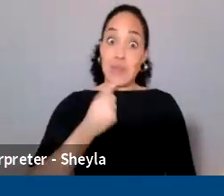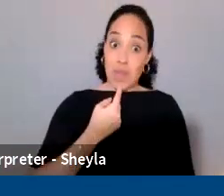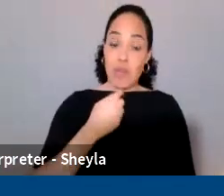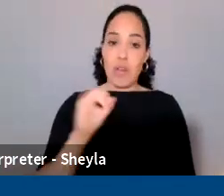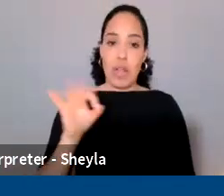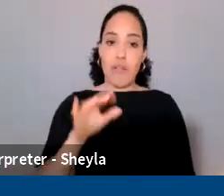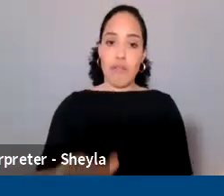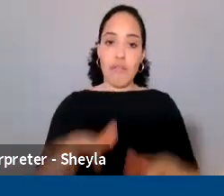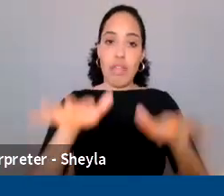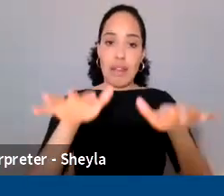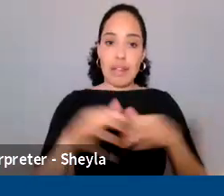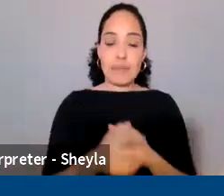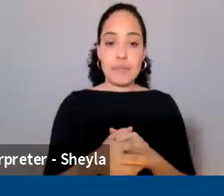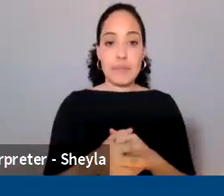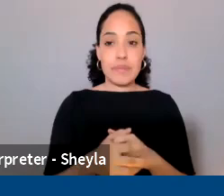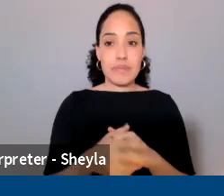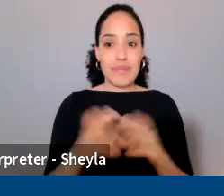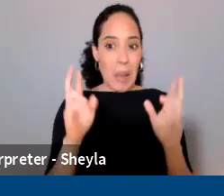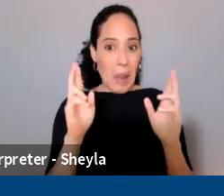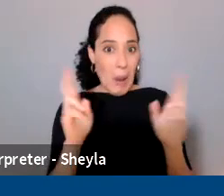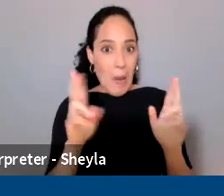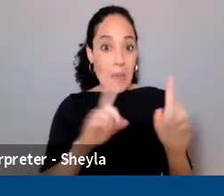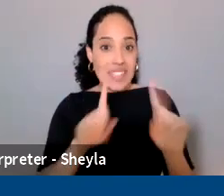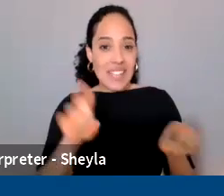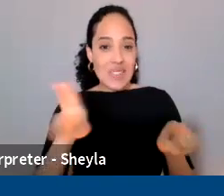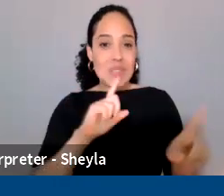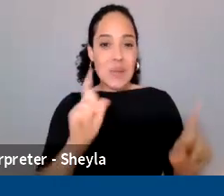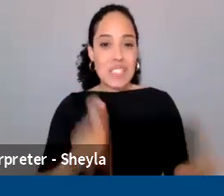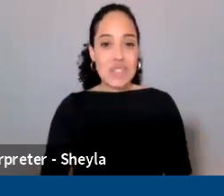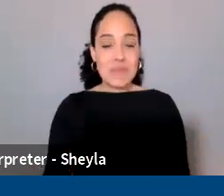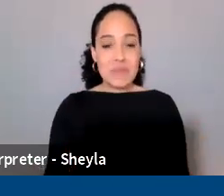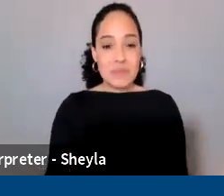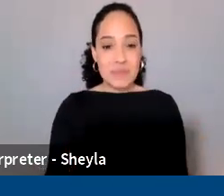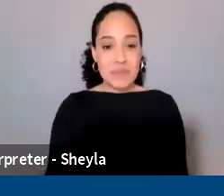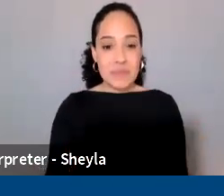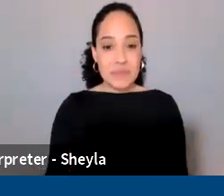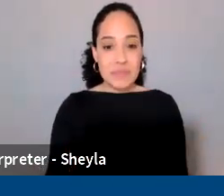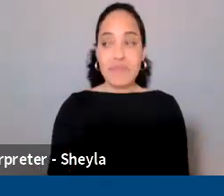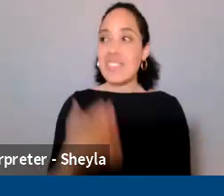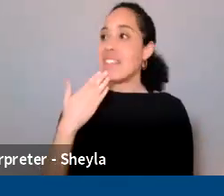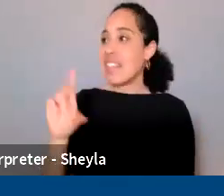I hope that answers the question thanks so much Doug and Doug will uh be going into more detail